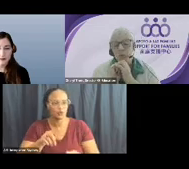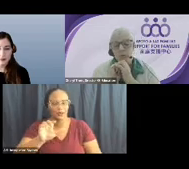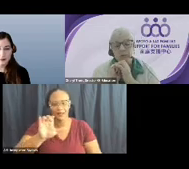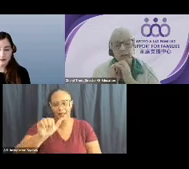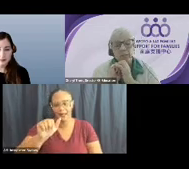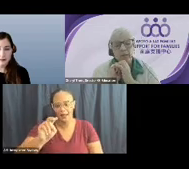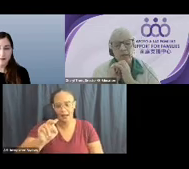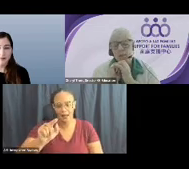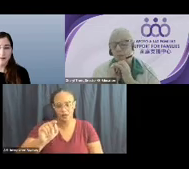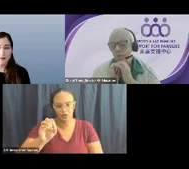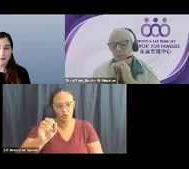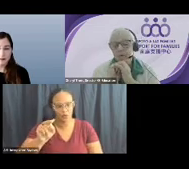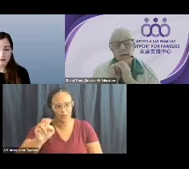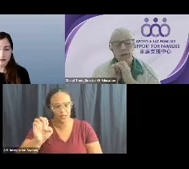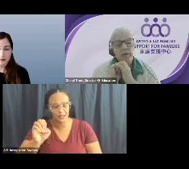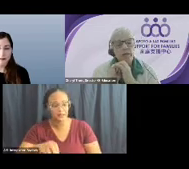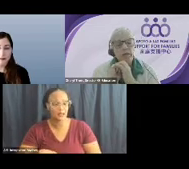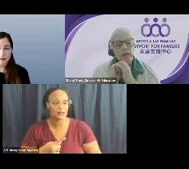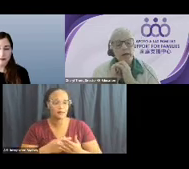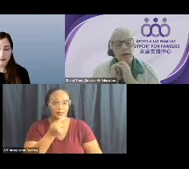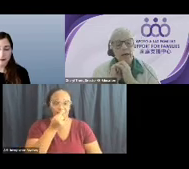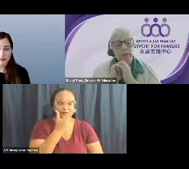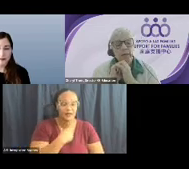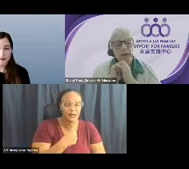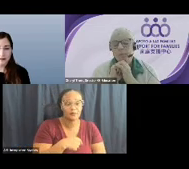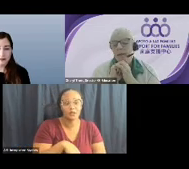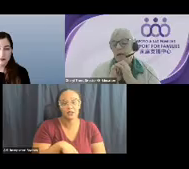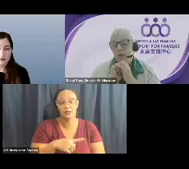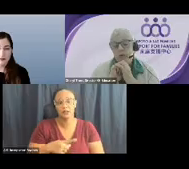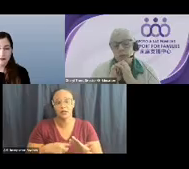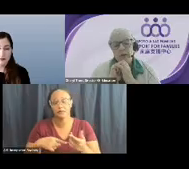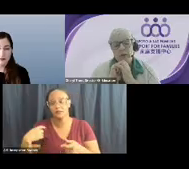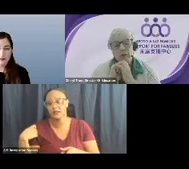sometimes we're doing Vietnamese, sometimes we have other languages. um and making sure that